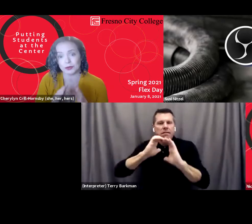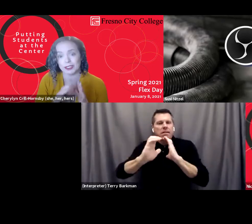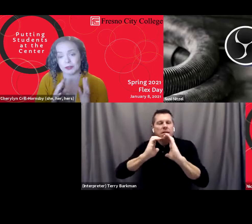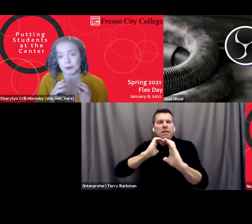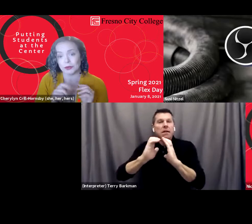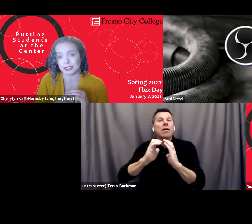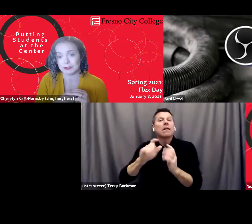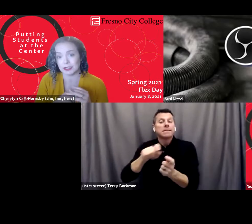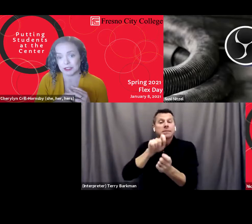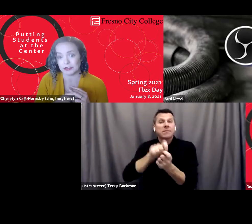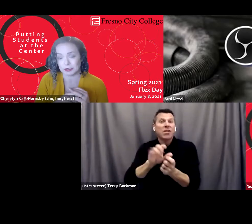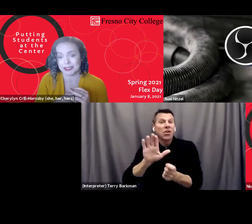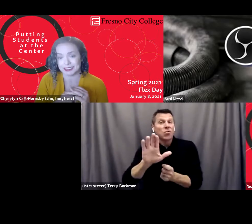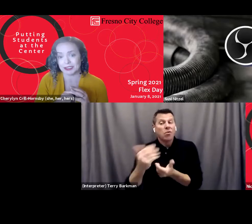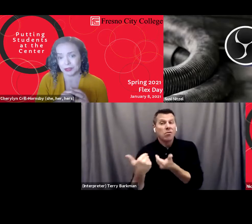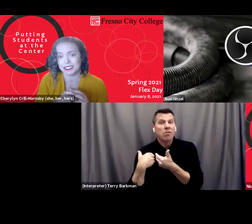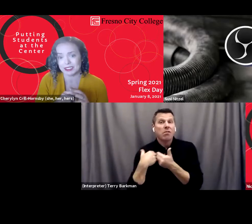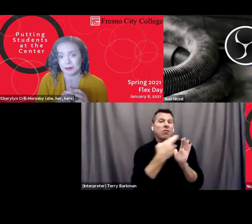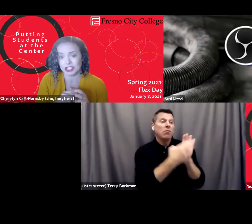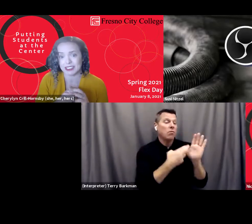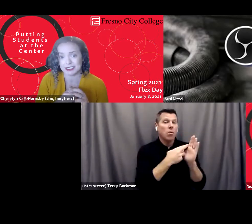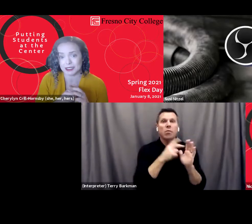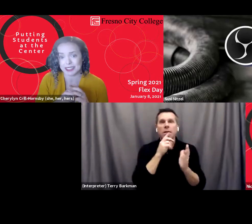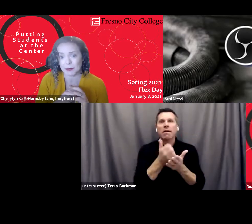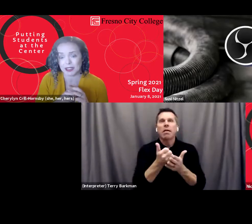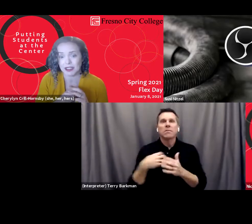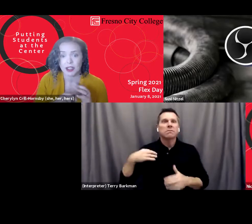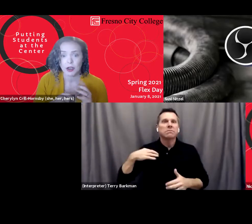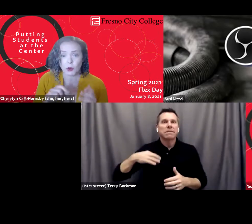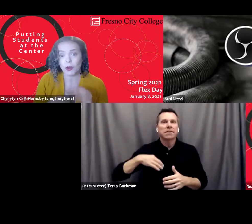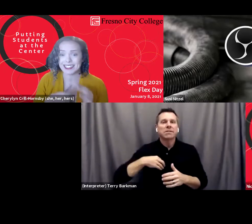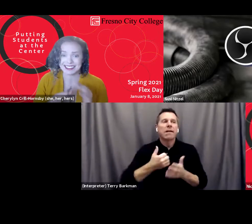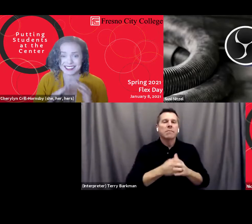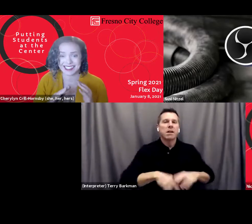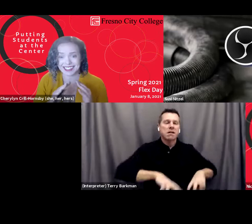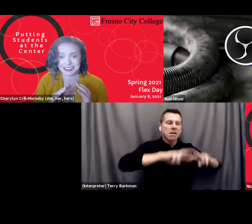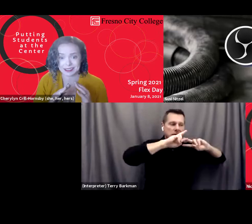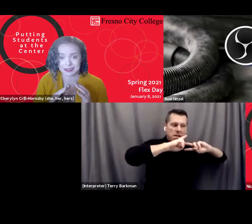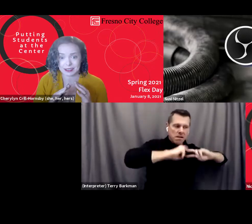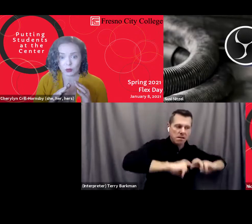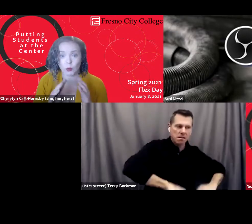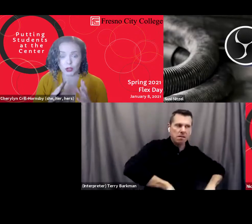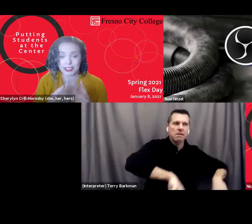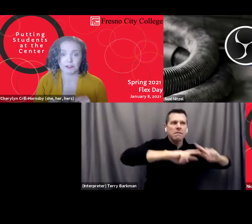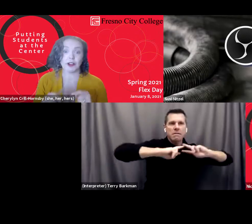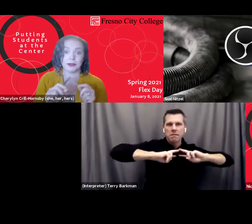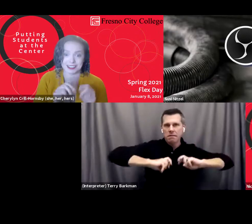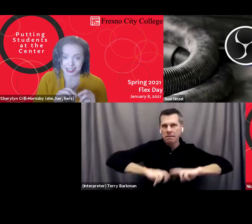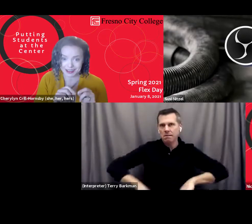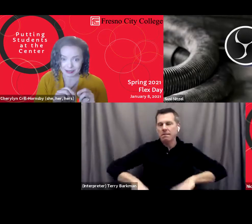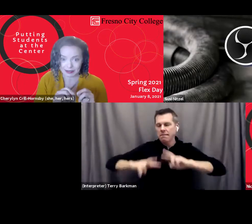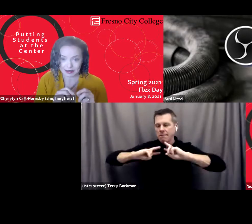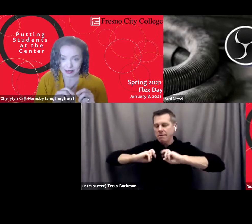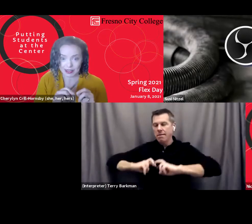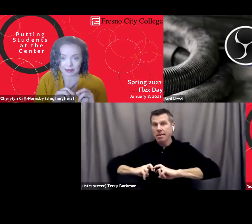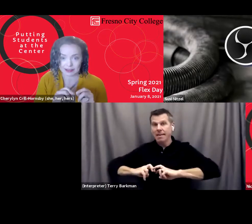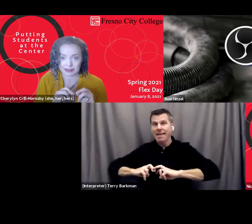doing in their roles is beneficial because it really gives them a chance to examine what is and isn't working from the data analysis